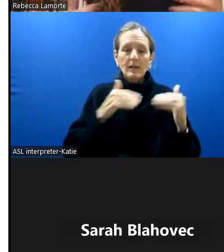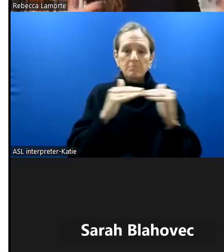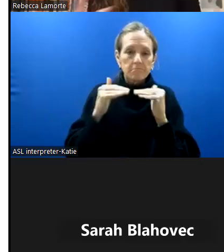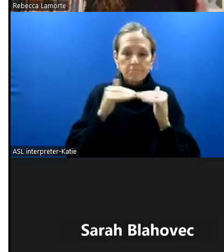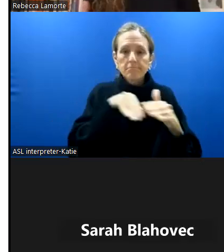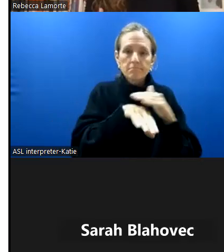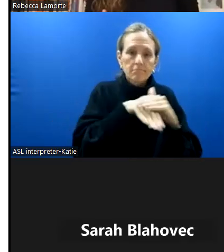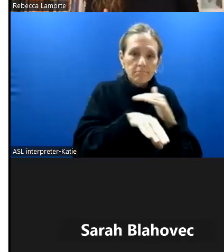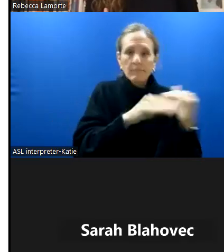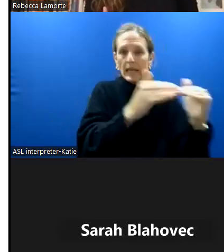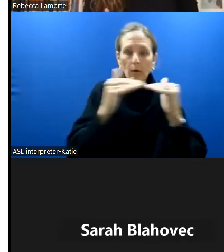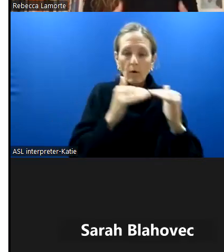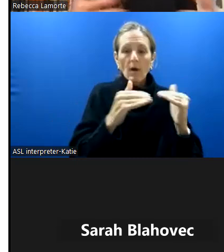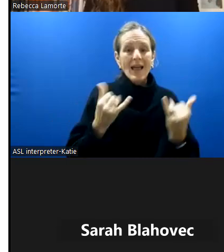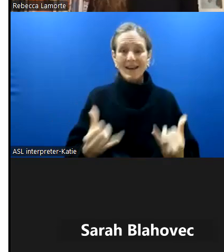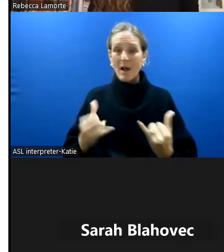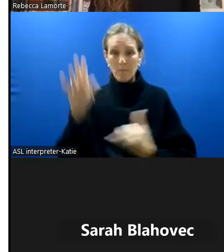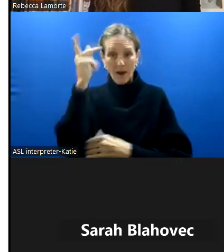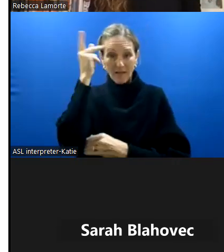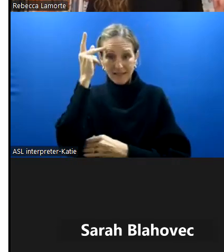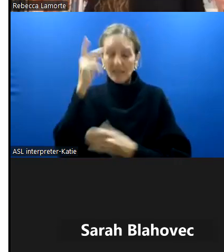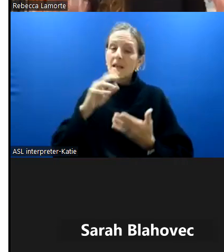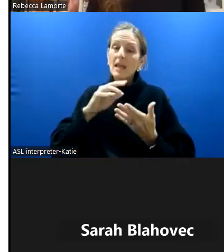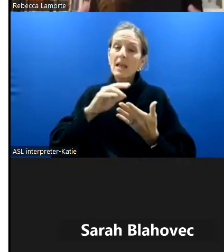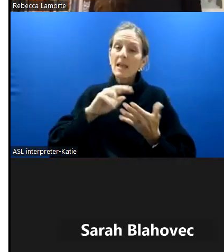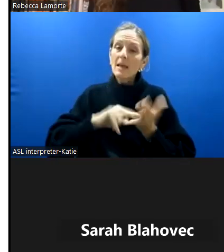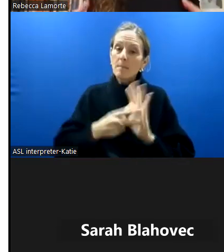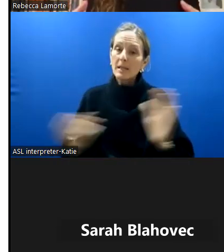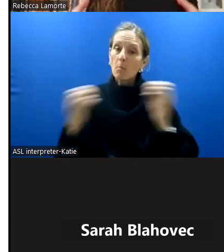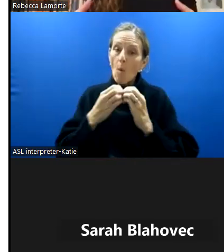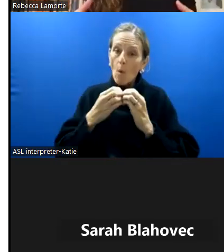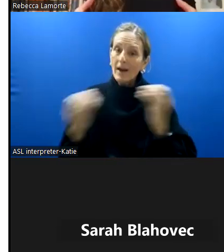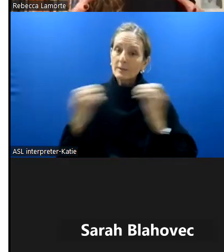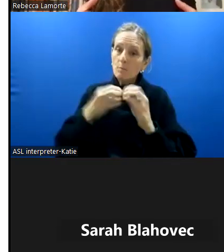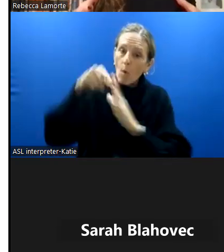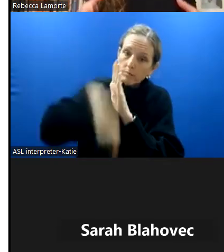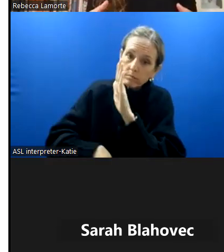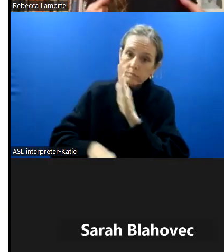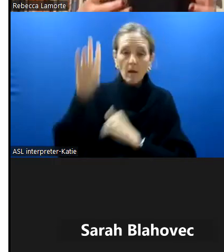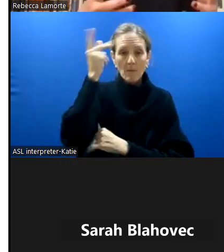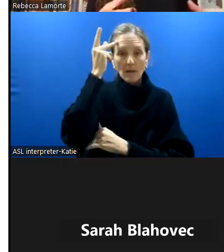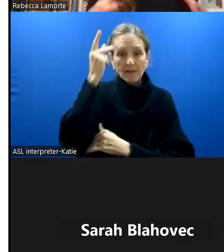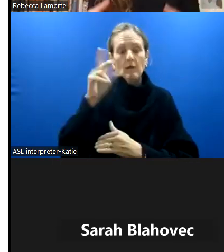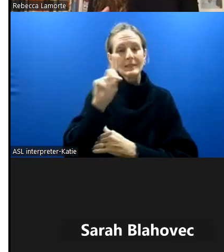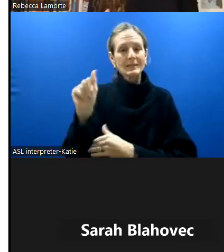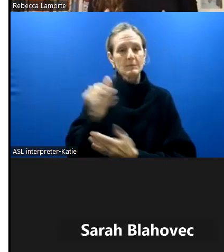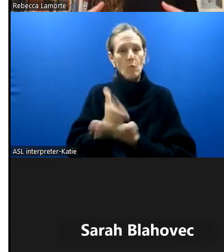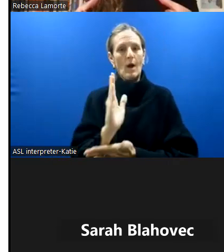But in practice and in politics, it means so much more. In politics, disability rights means actively thinking about